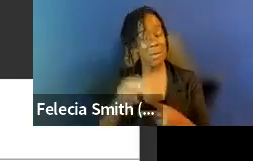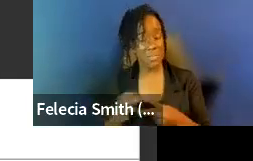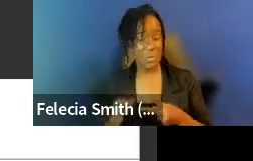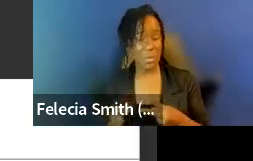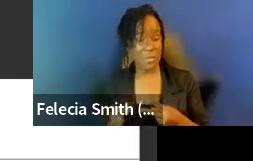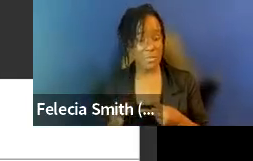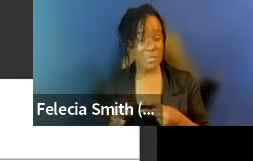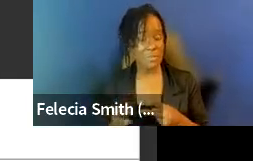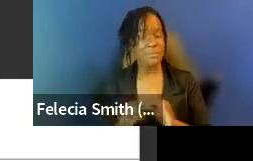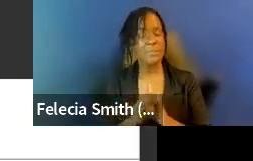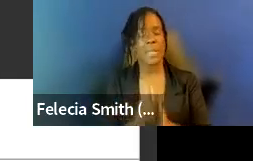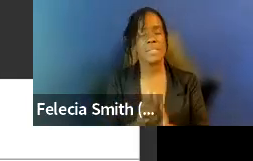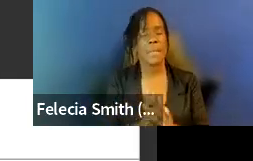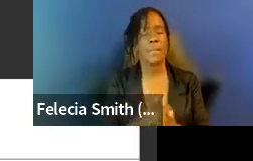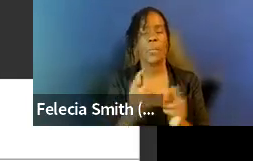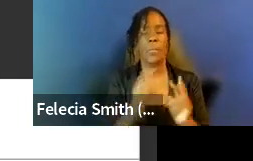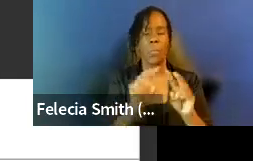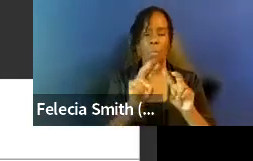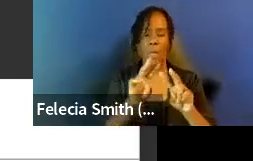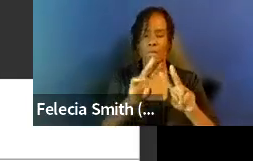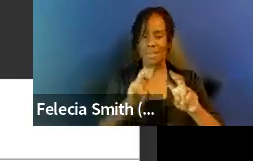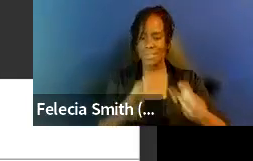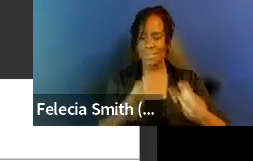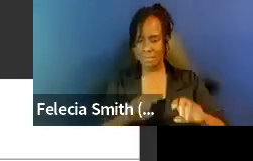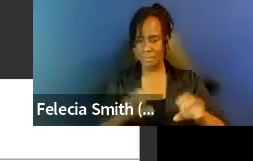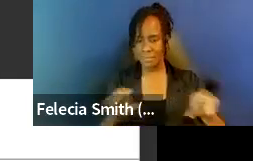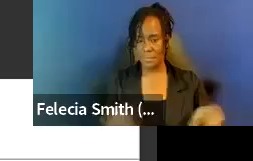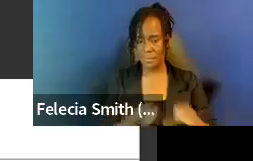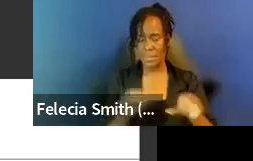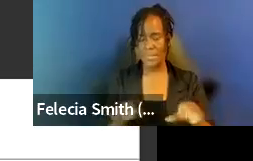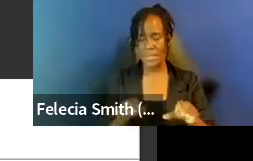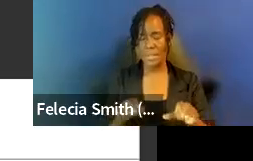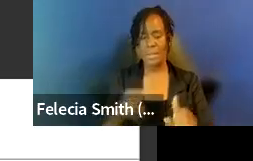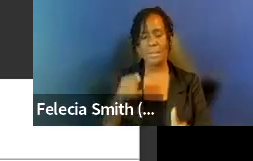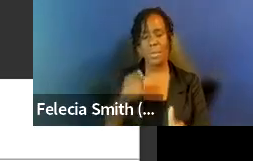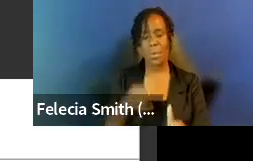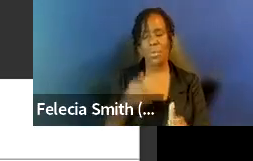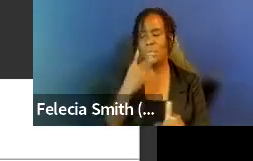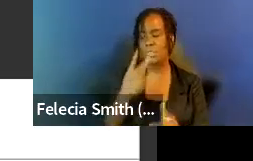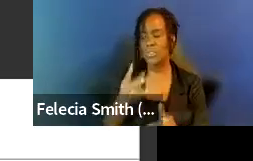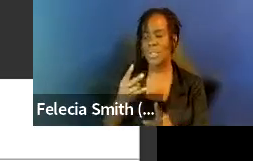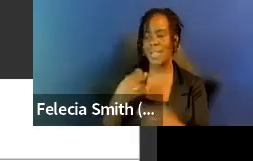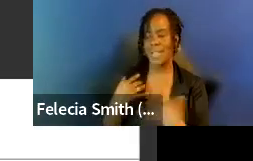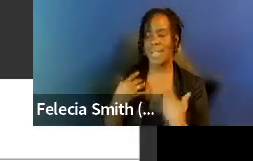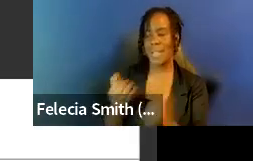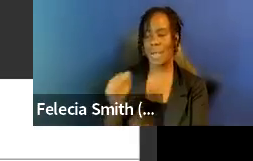So here is about creating responsive and accommodating procedures. What I want to